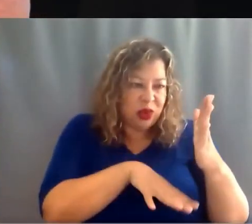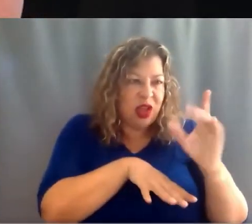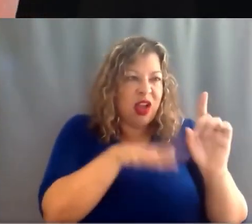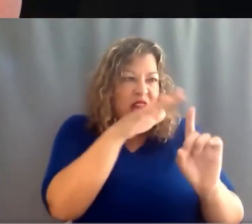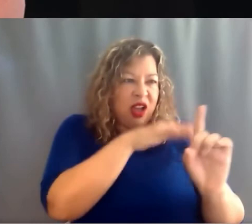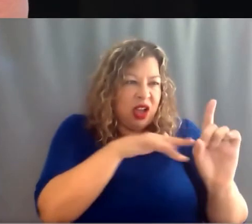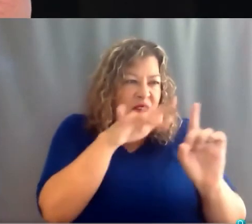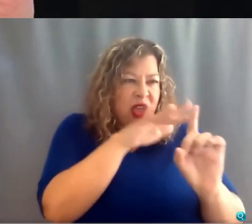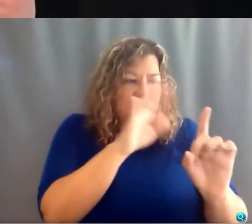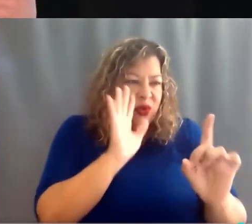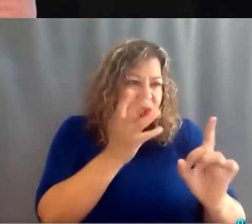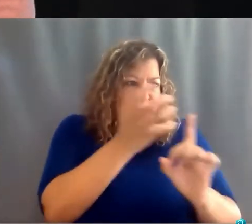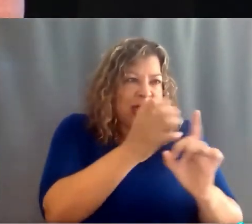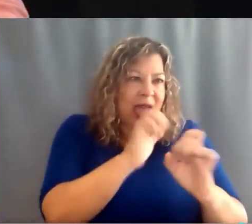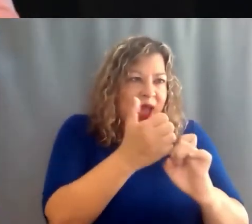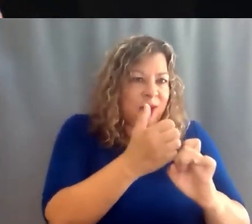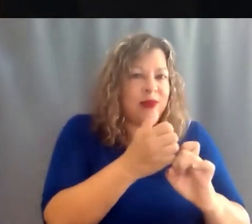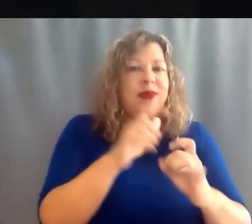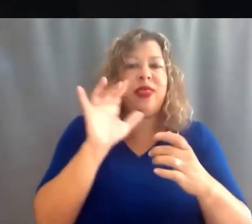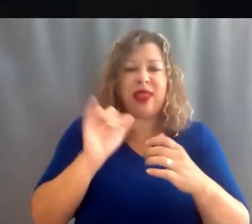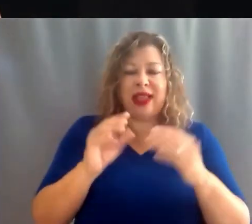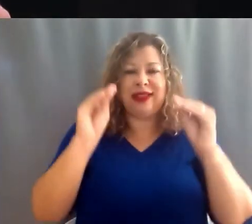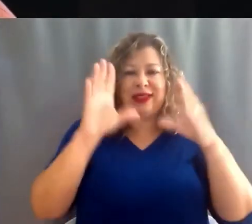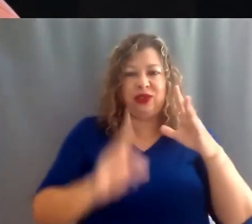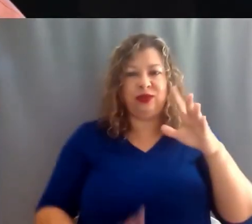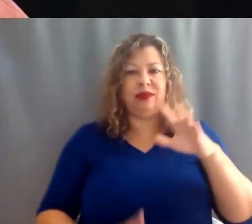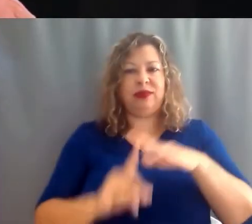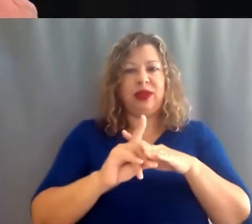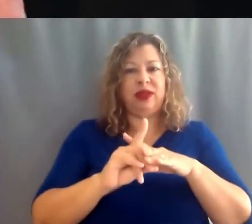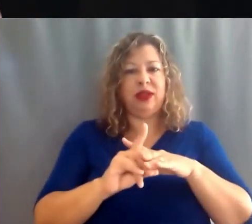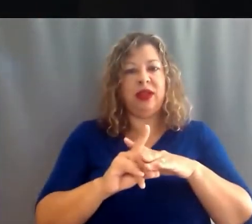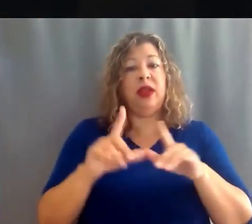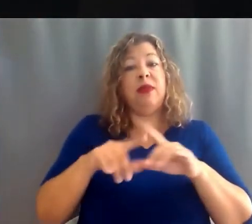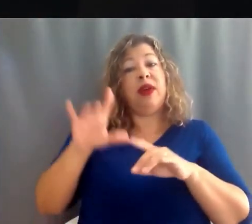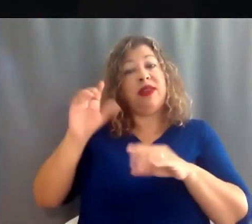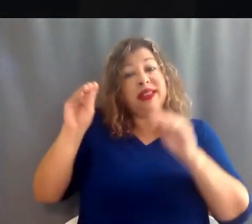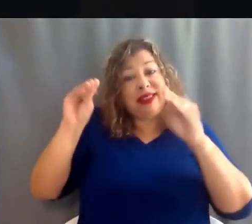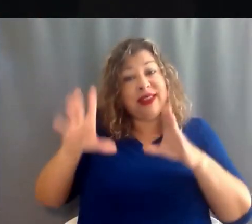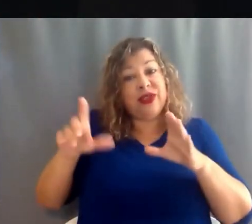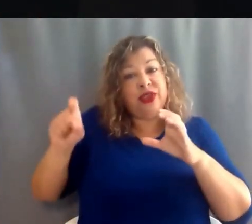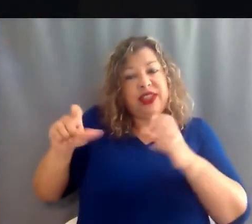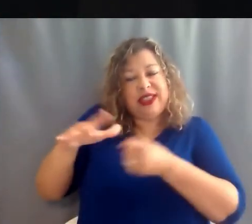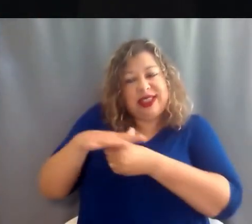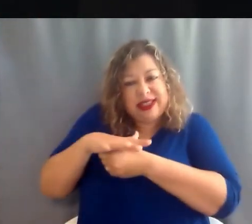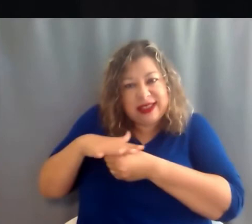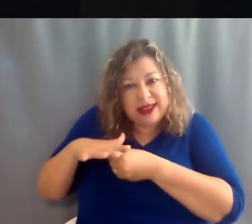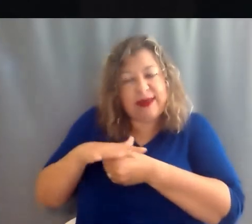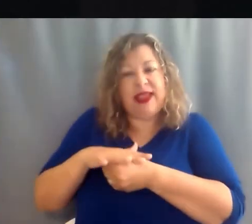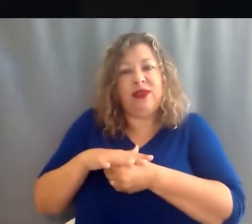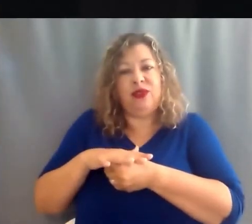But that teacher needs a space to make them want to be a student of their students. And the right environment makes you.